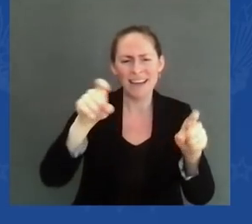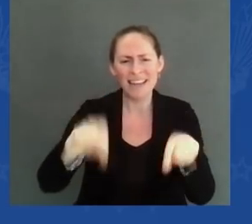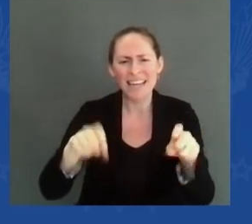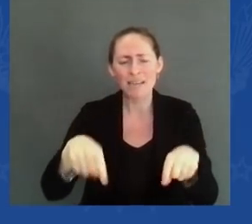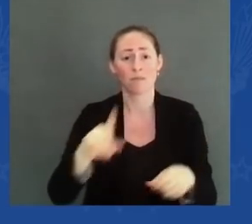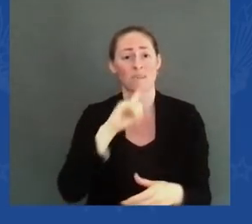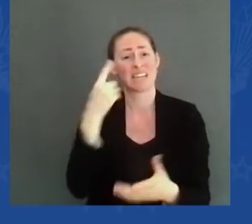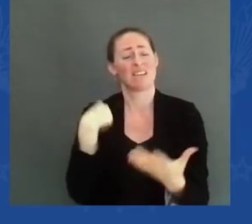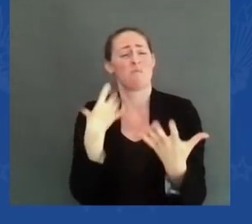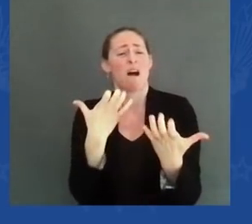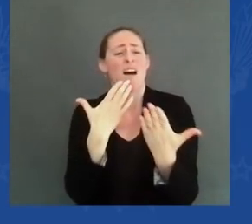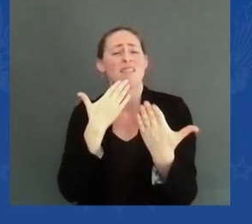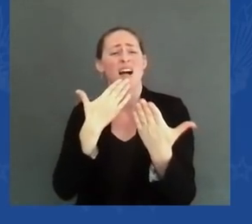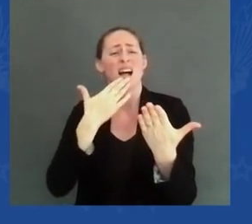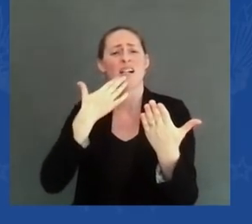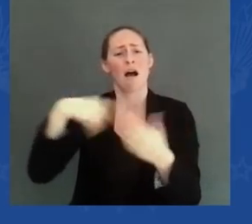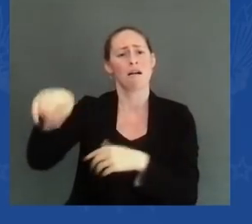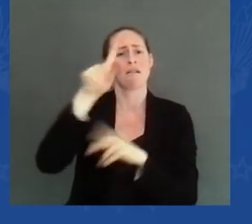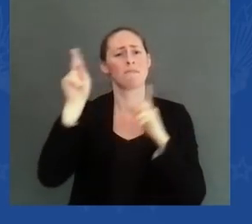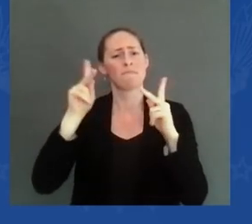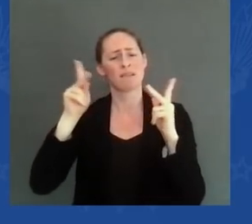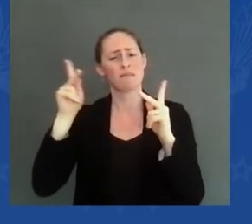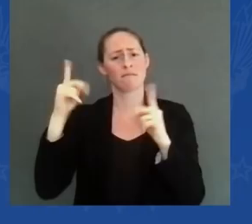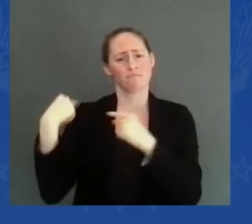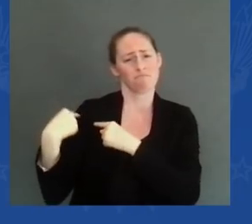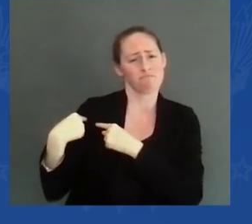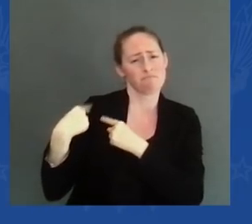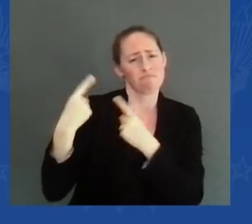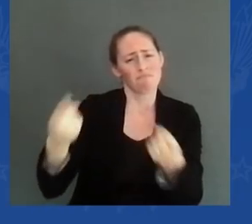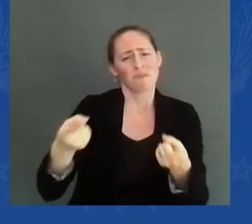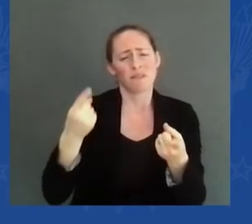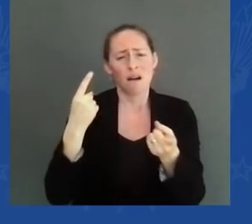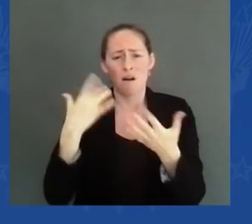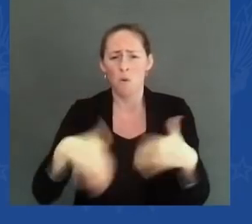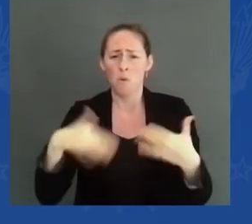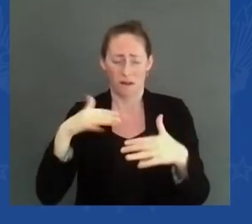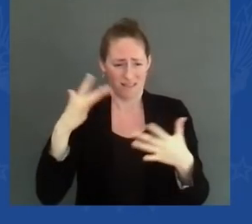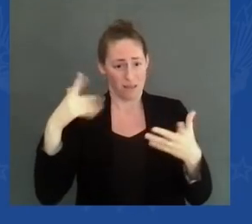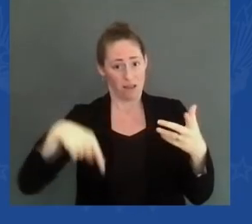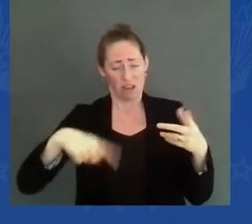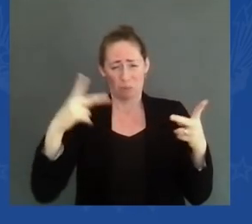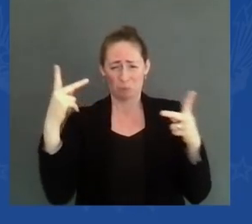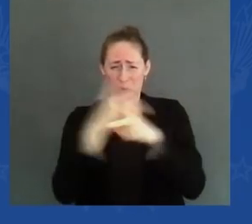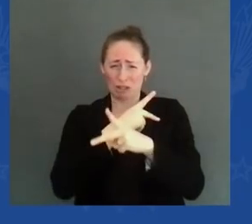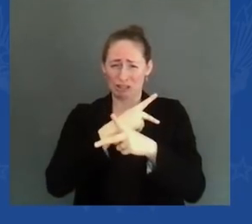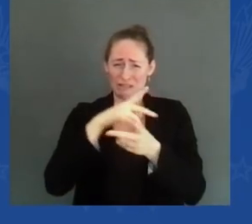and communities because of COVID as well. Our hospitals were overflowing with people from these neighborhoods just a year ago.